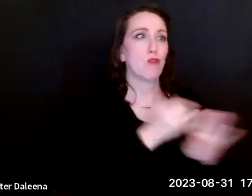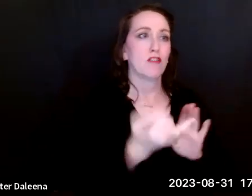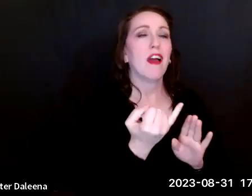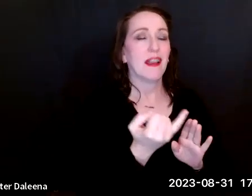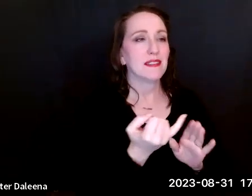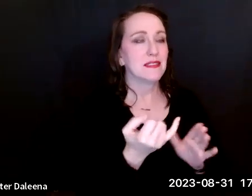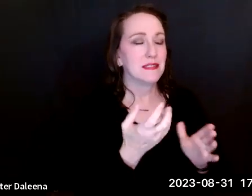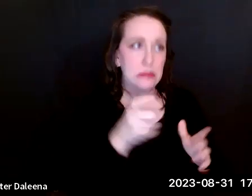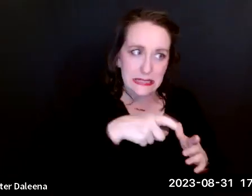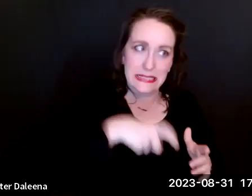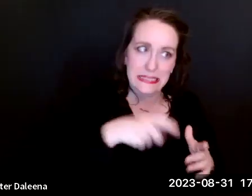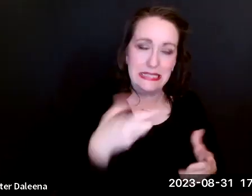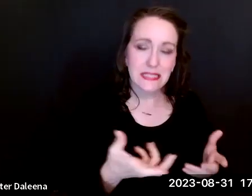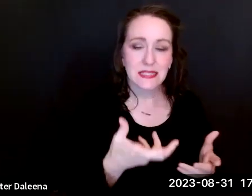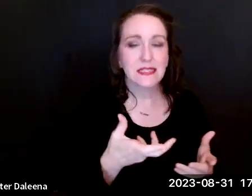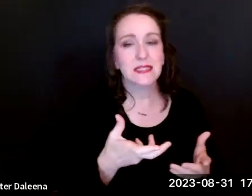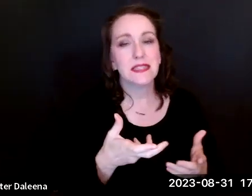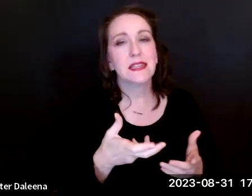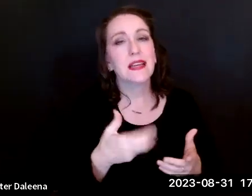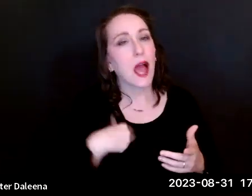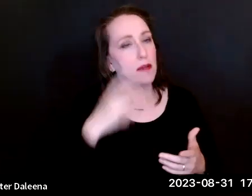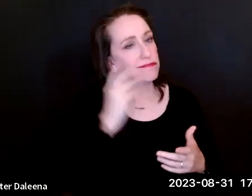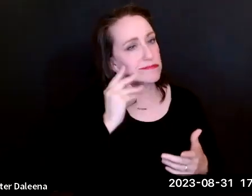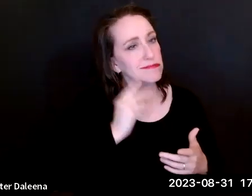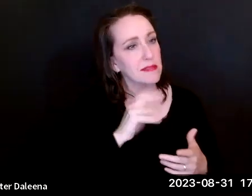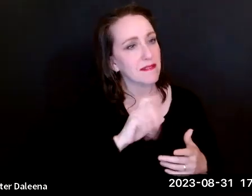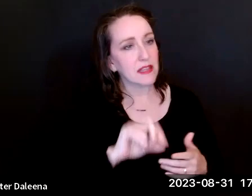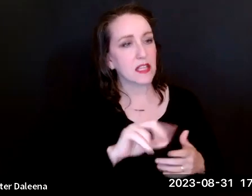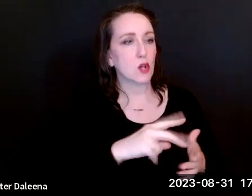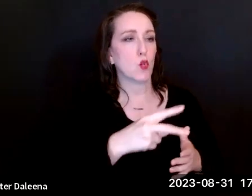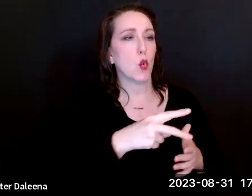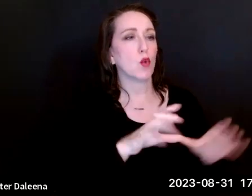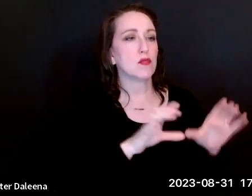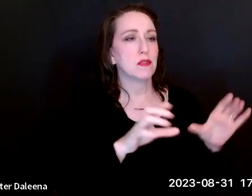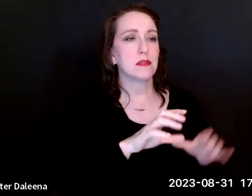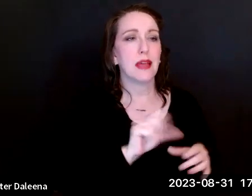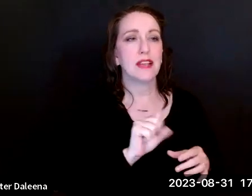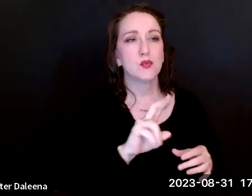been much needed and um I've been in the field I'm dual credential this UDP and lmhc but for